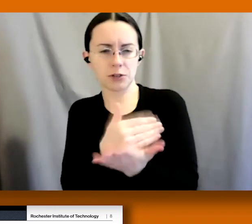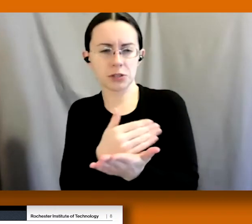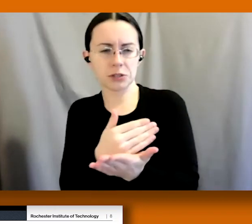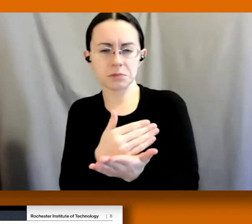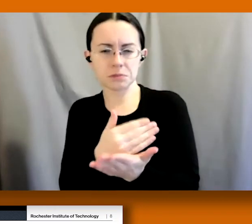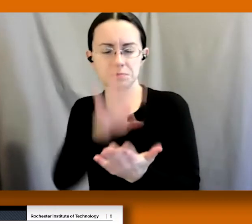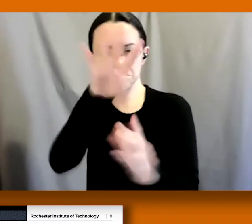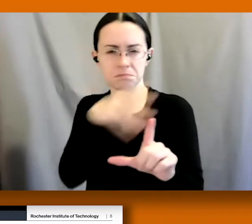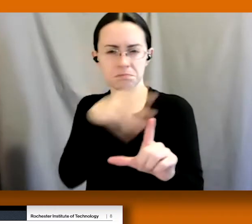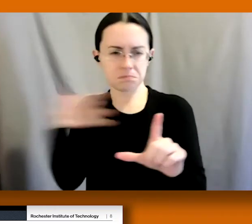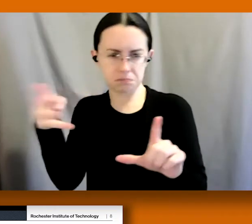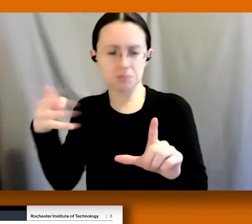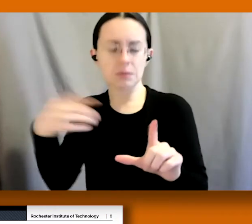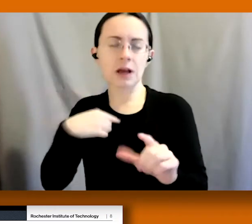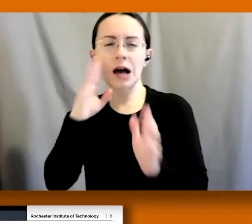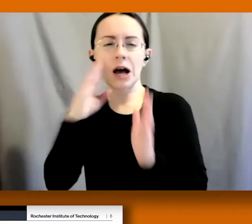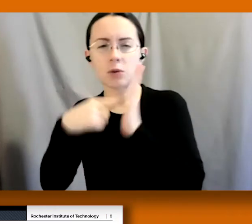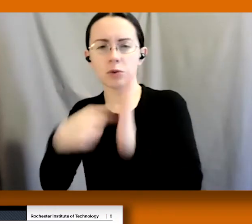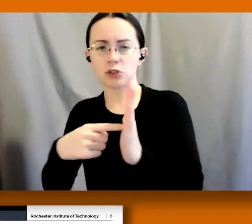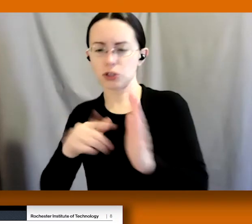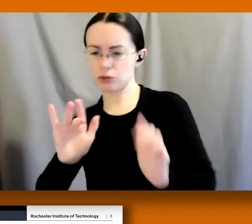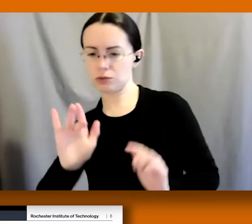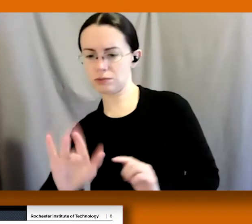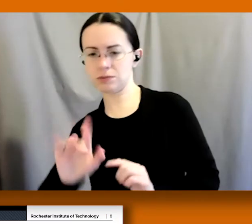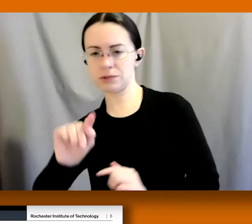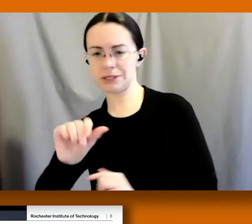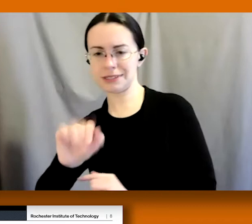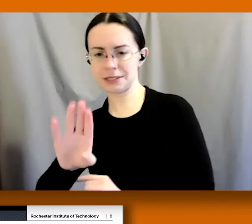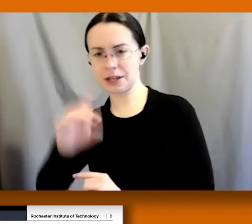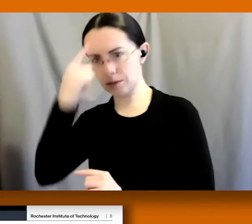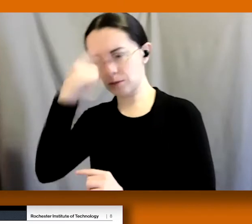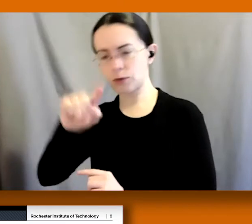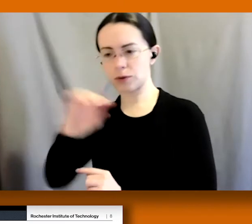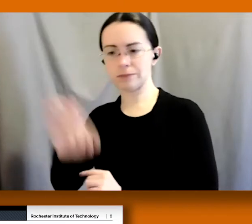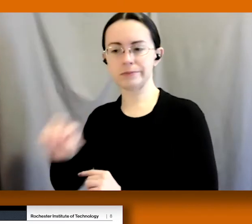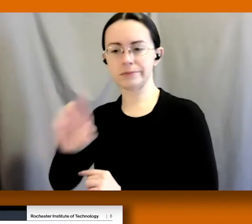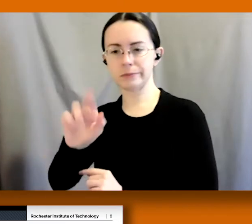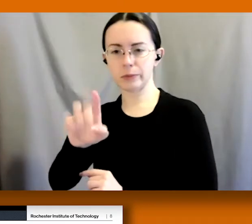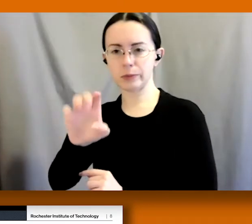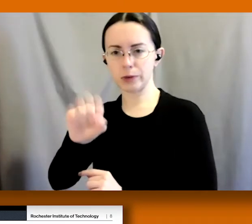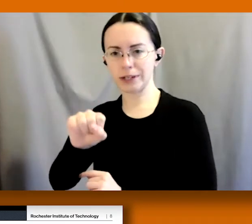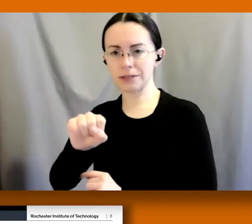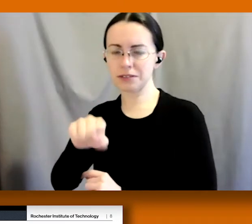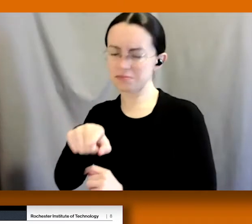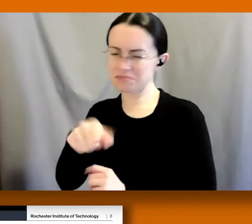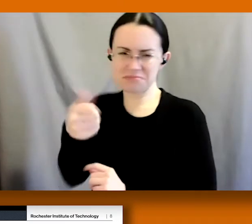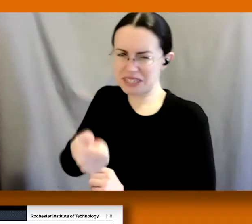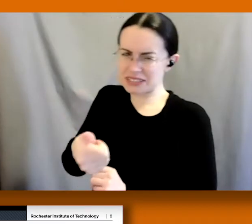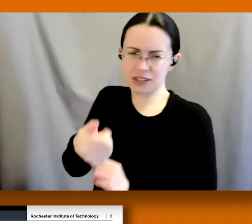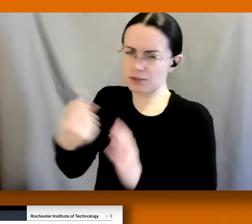I'll show you the rates, tabs and where everything is. Um...but I'll always double-check this